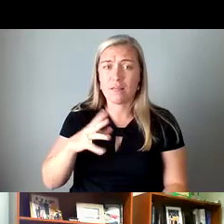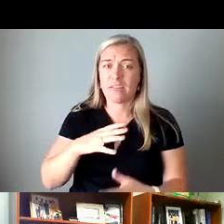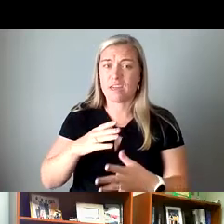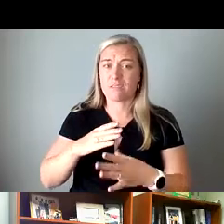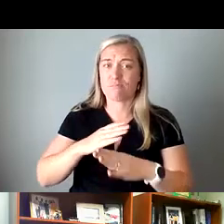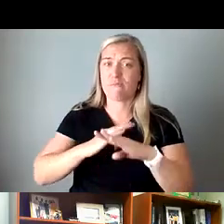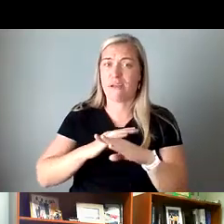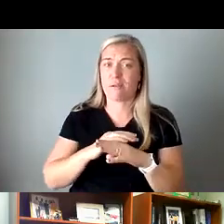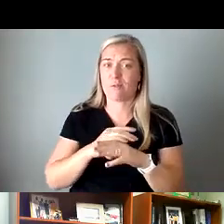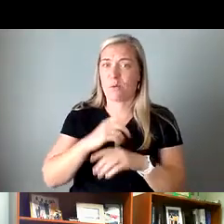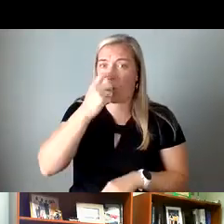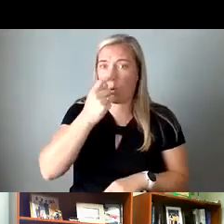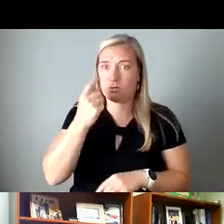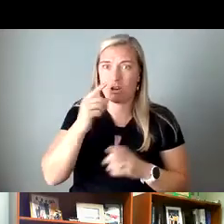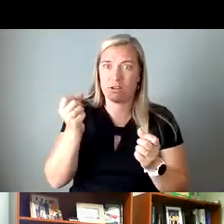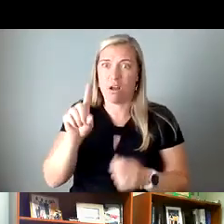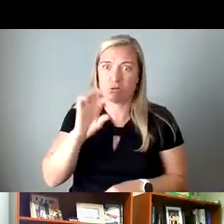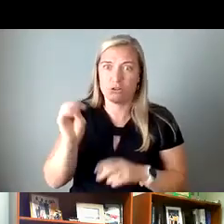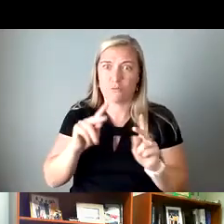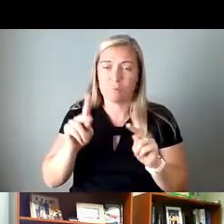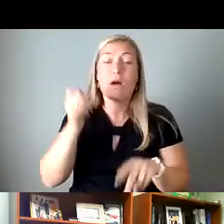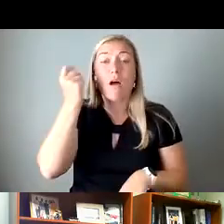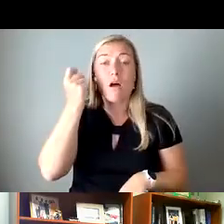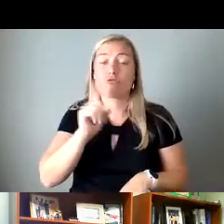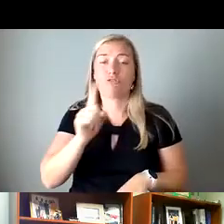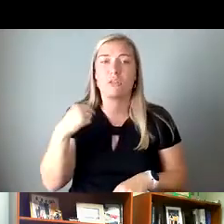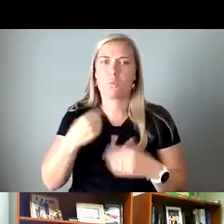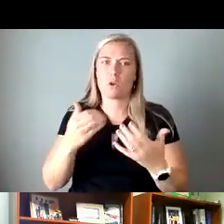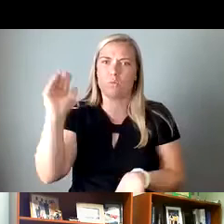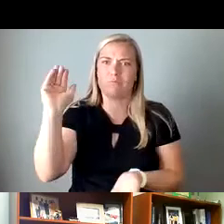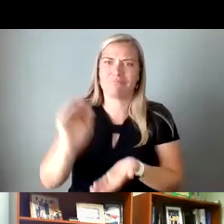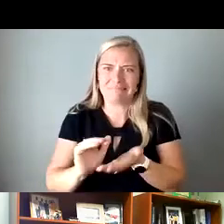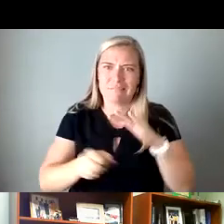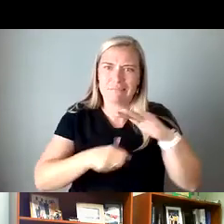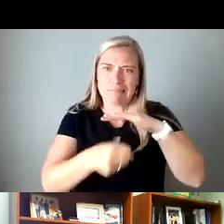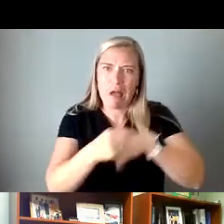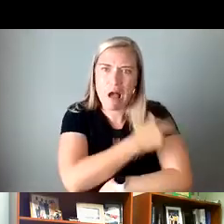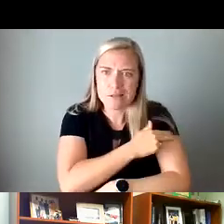a vaccine to do is to prevent hospitalizations and deaths. In the clinical trial, and since then